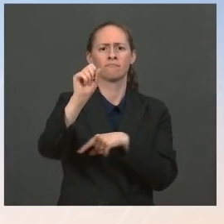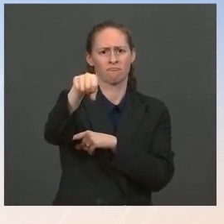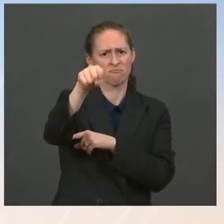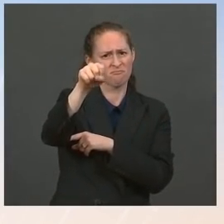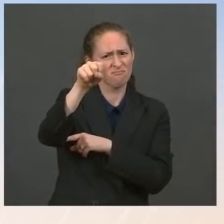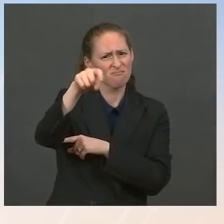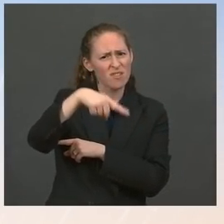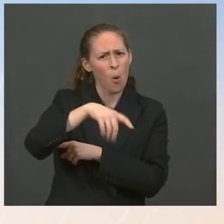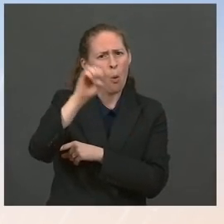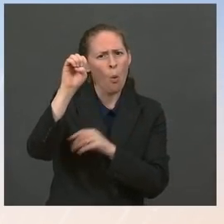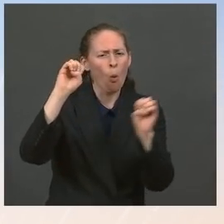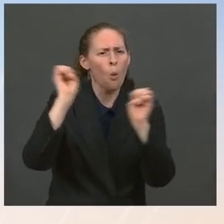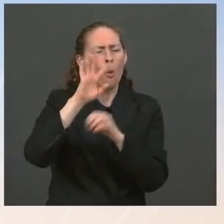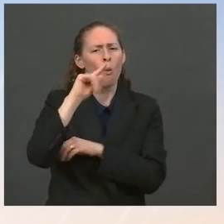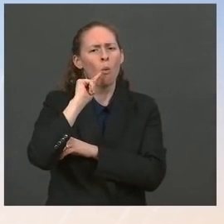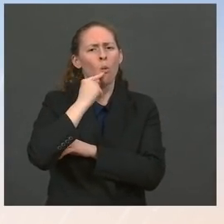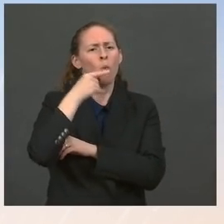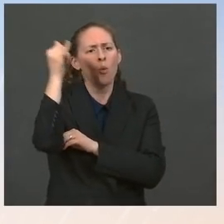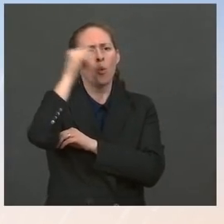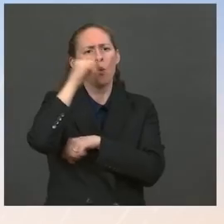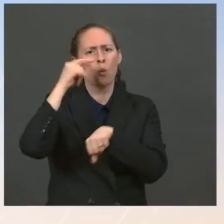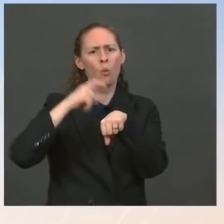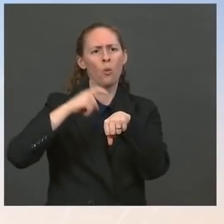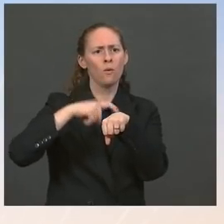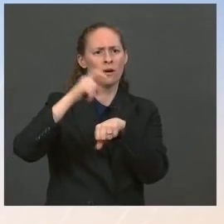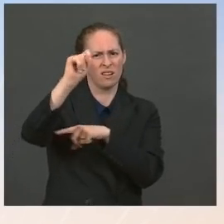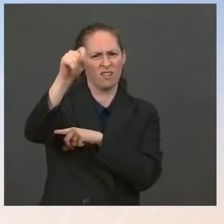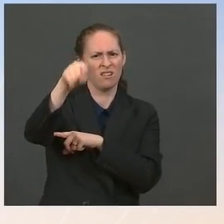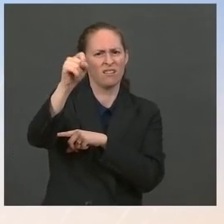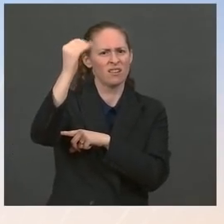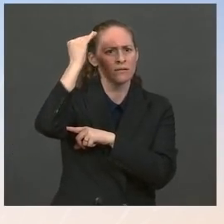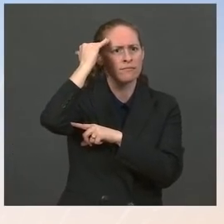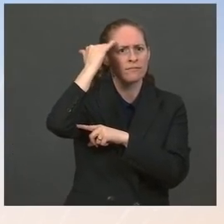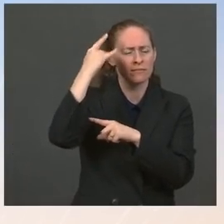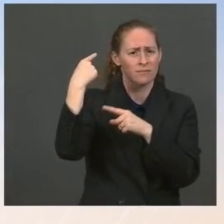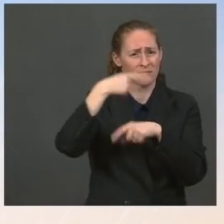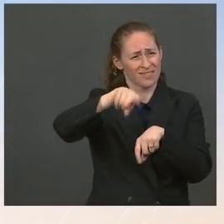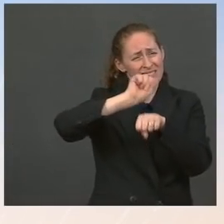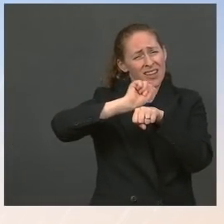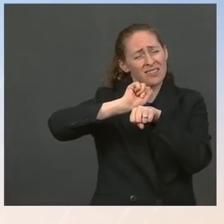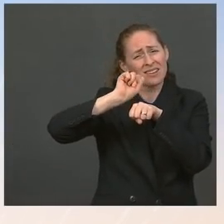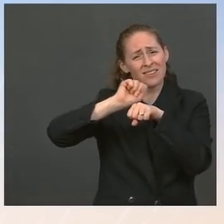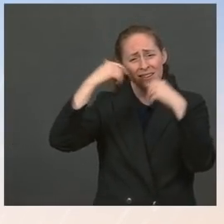that the people who spent the last couple of weeks, last couple of months just all in, delivering on this --